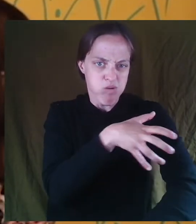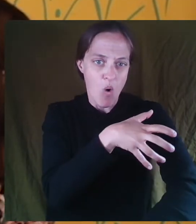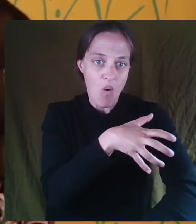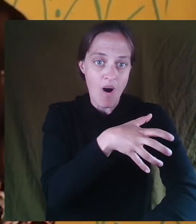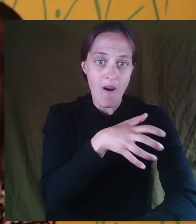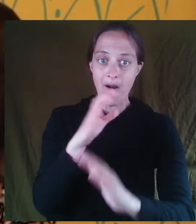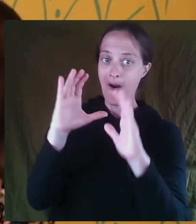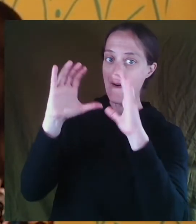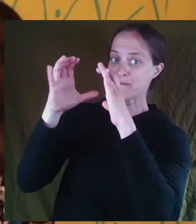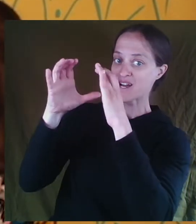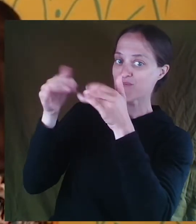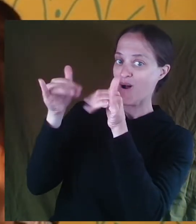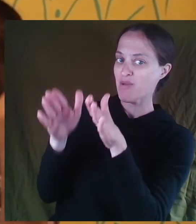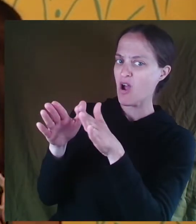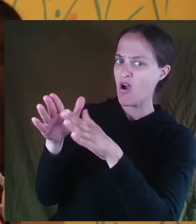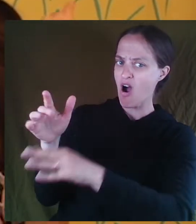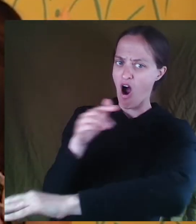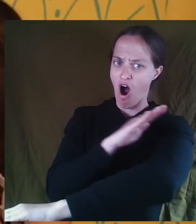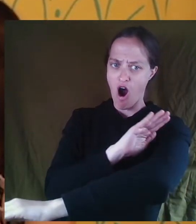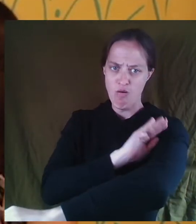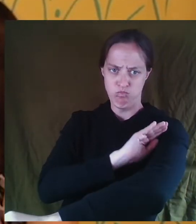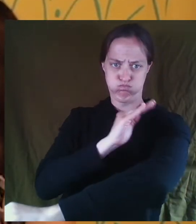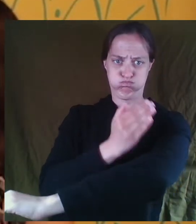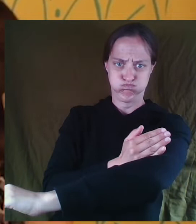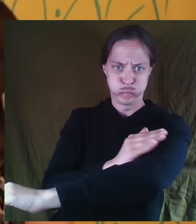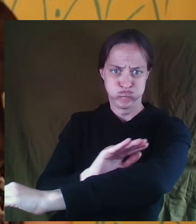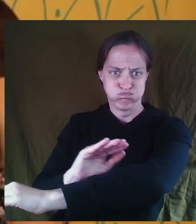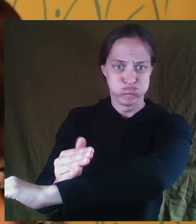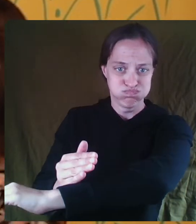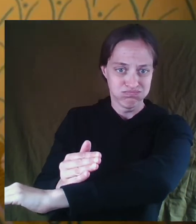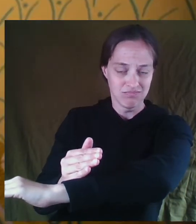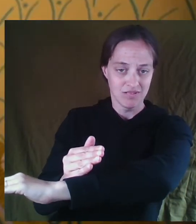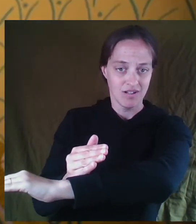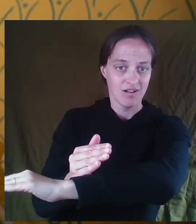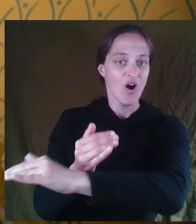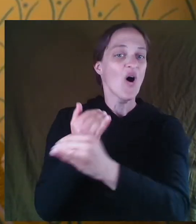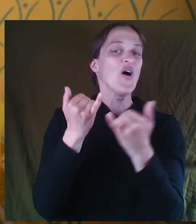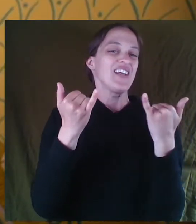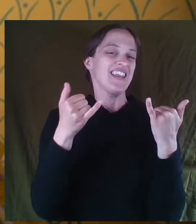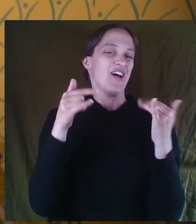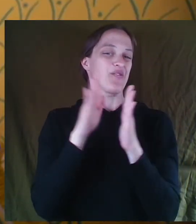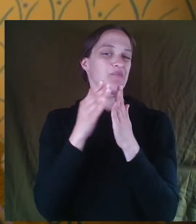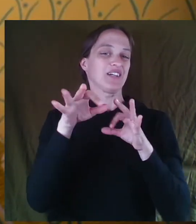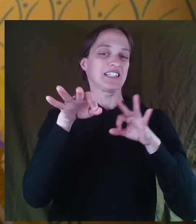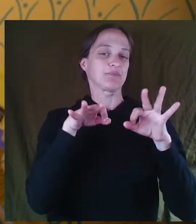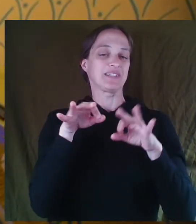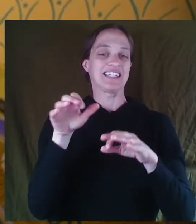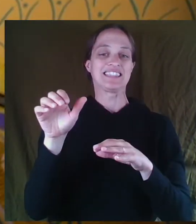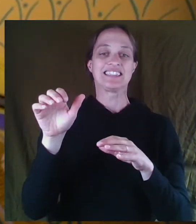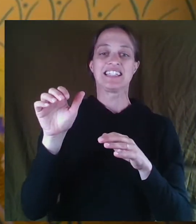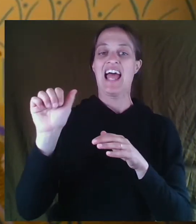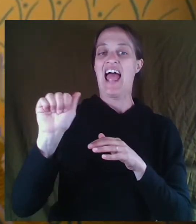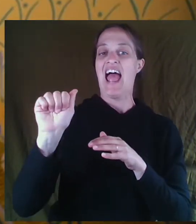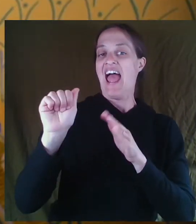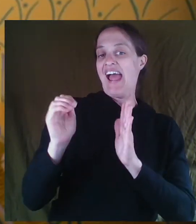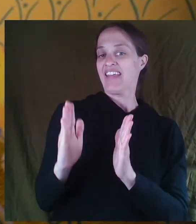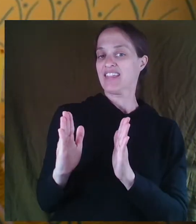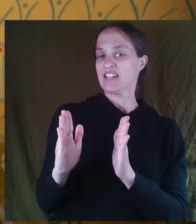That's why basketball players have big arm muscles. In this part of the book, they tell us a little bit more about some athletes.